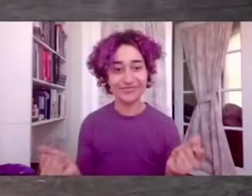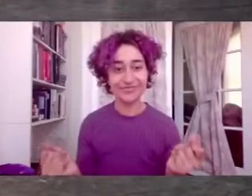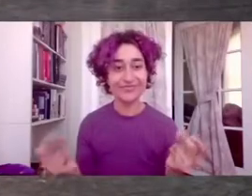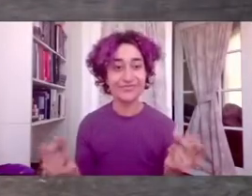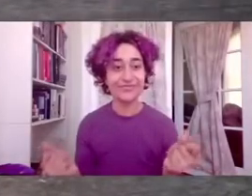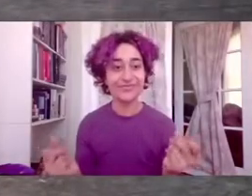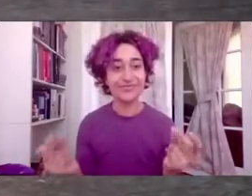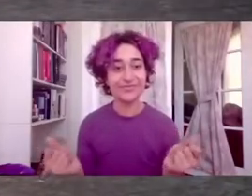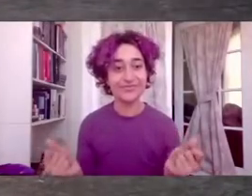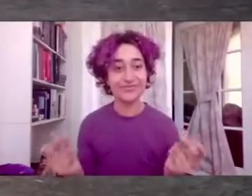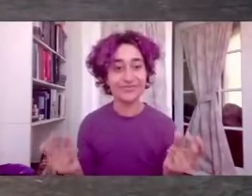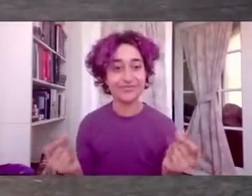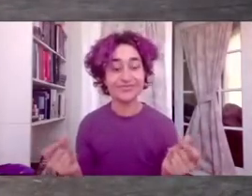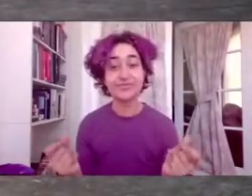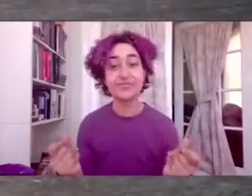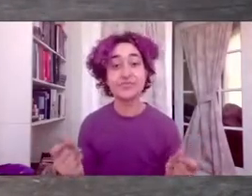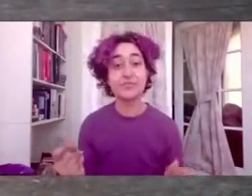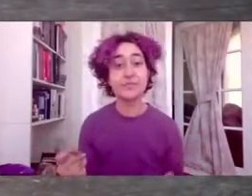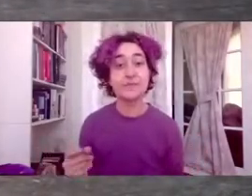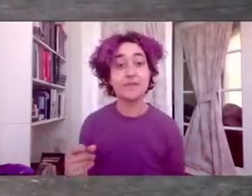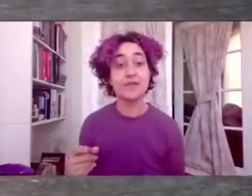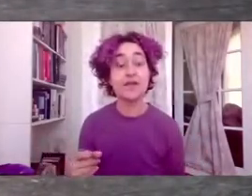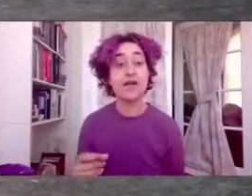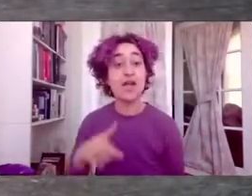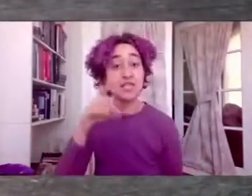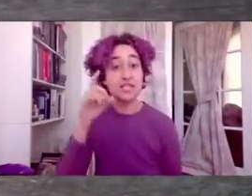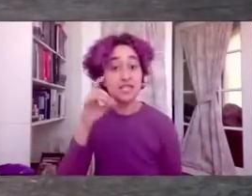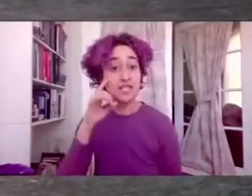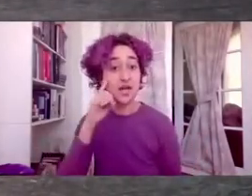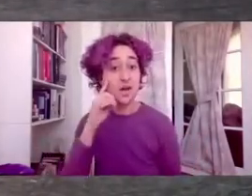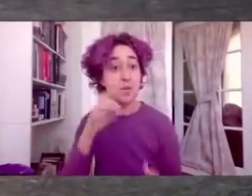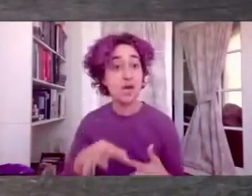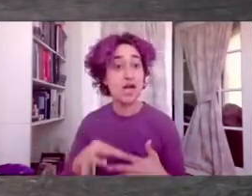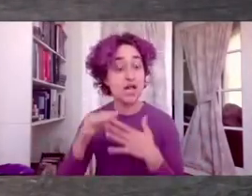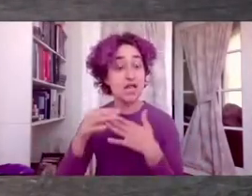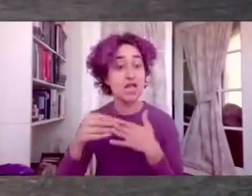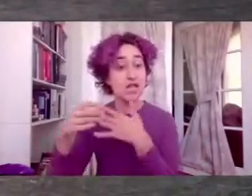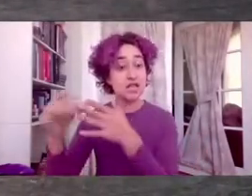The Urban Bush Women Summer Leadership faculty and staff.